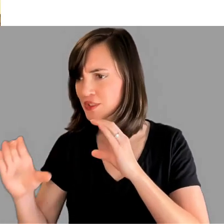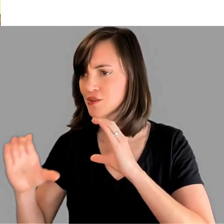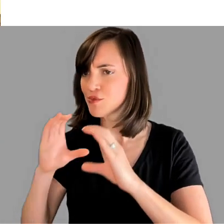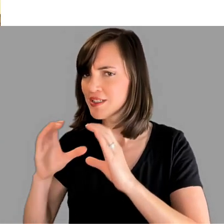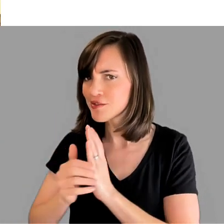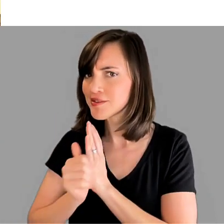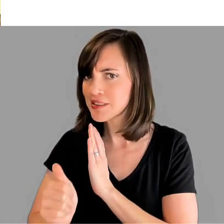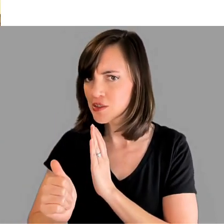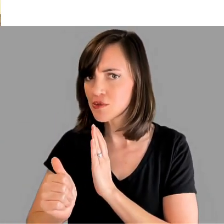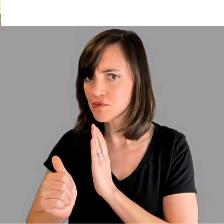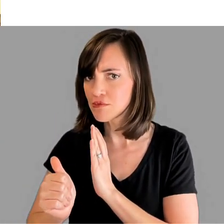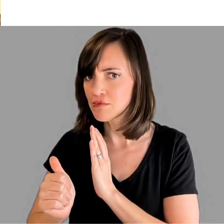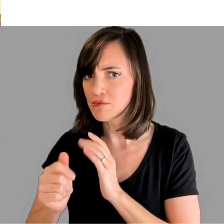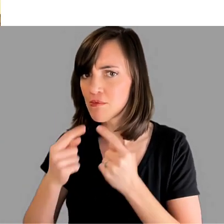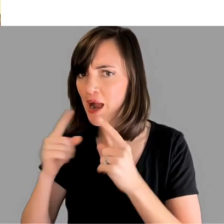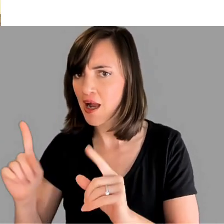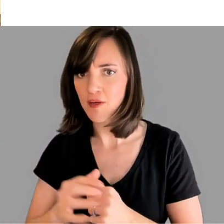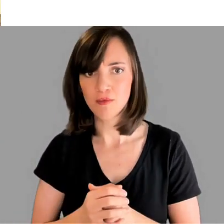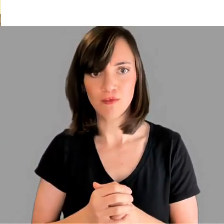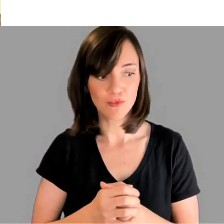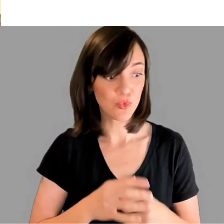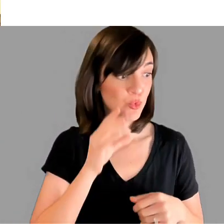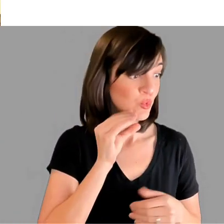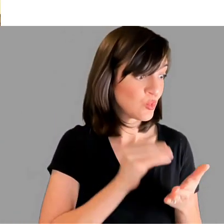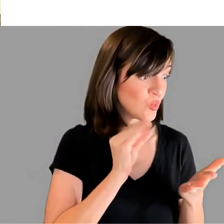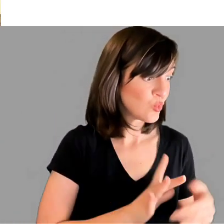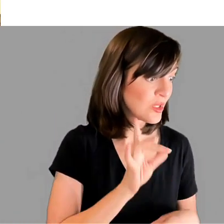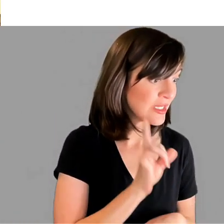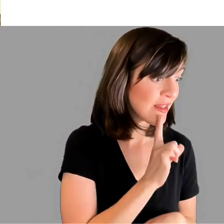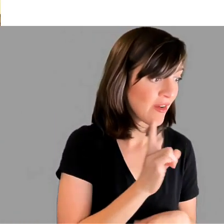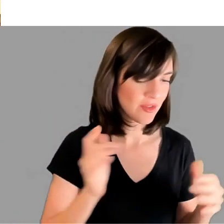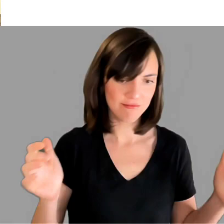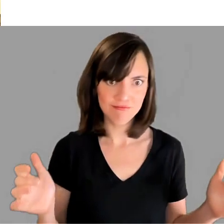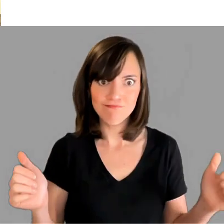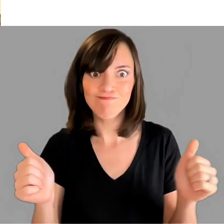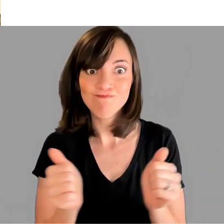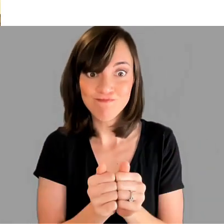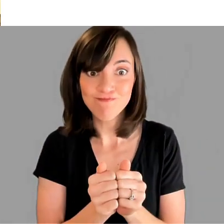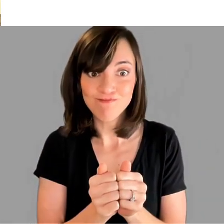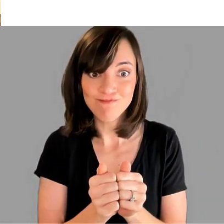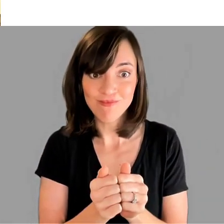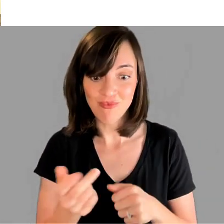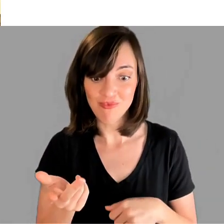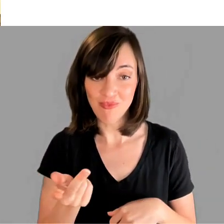communication strategies can promote a sense of belonging and mutual support.